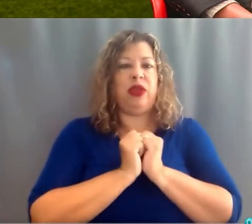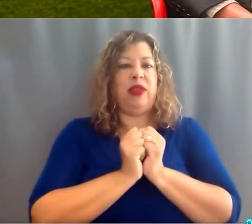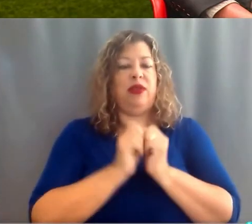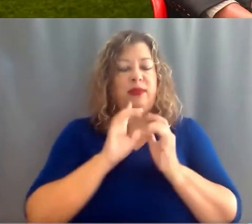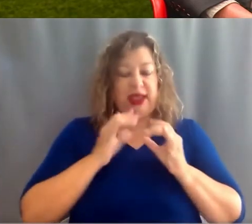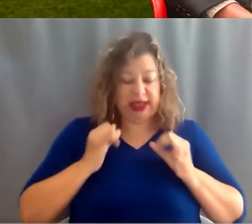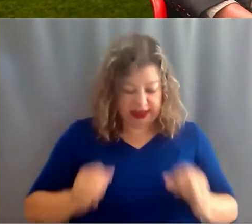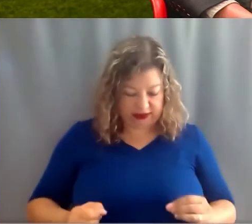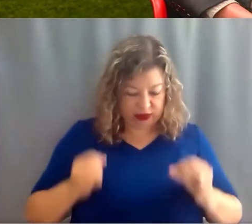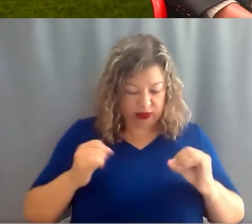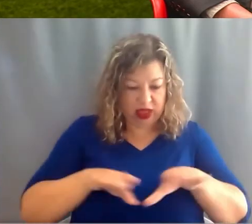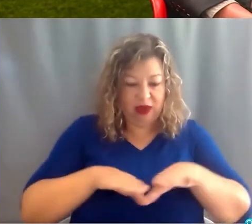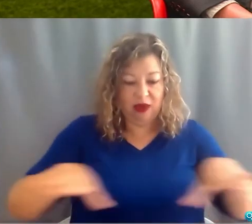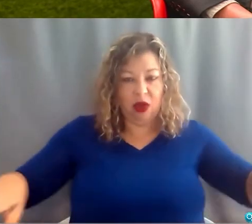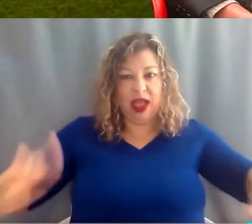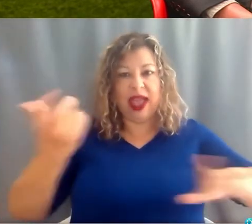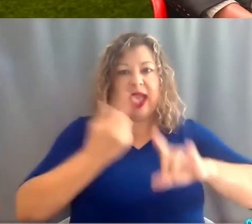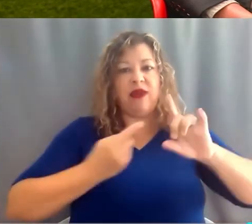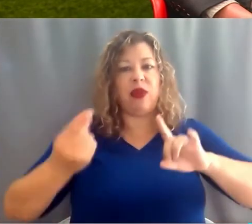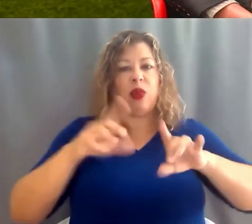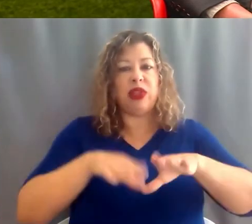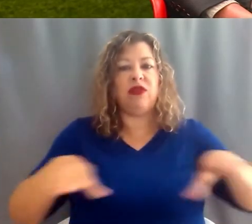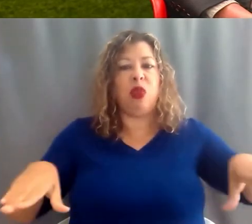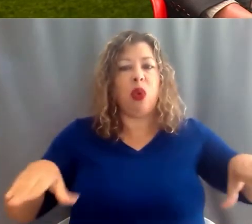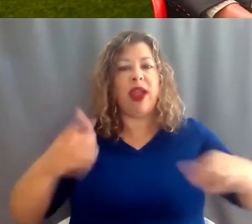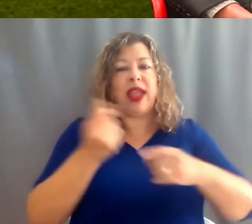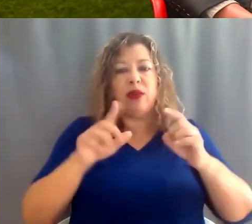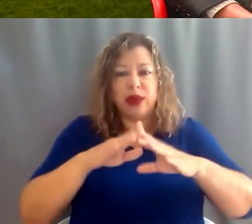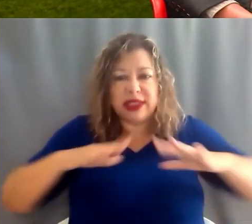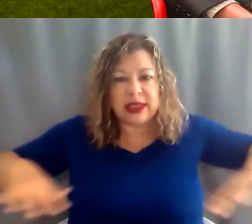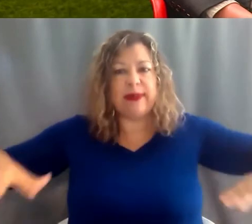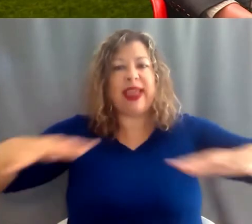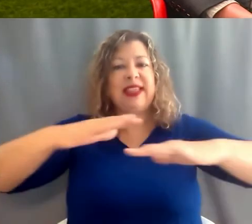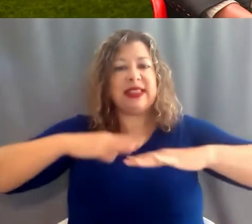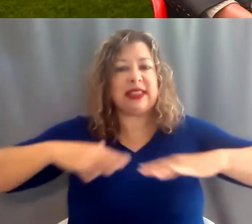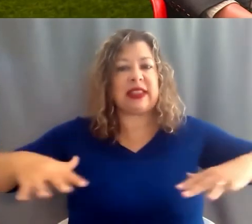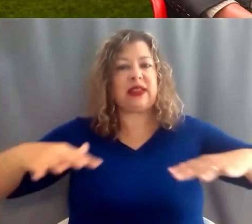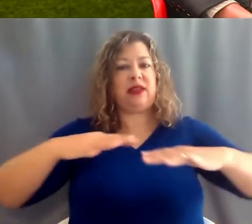And to be able to have your own space, also put